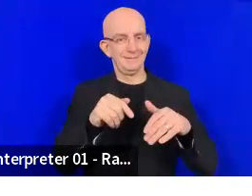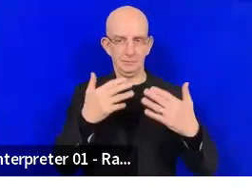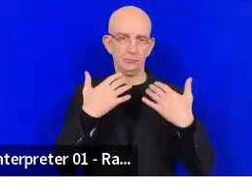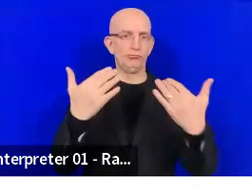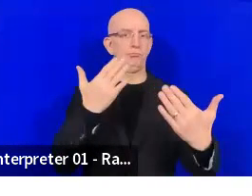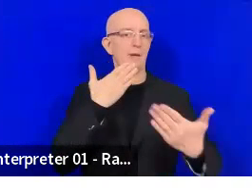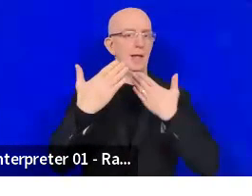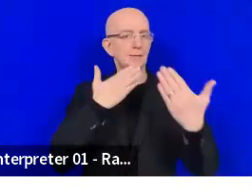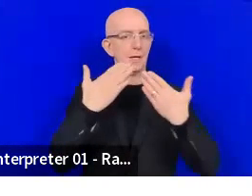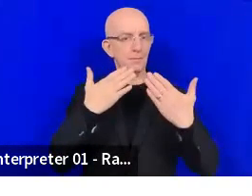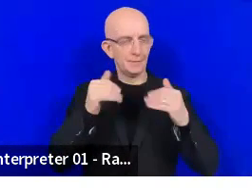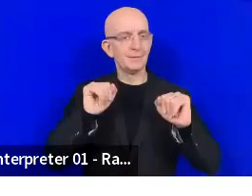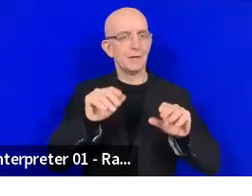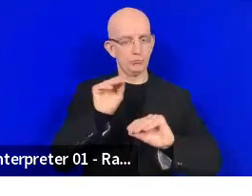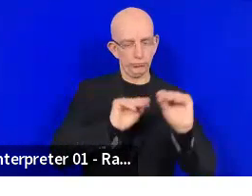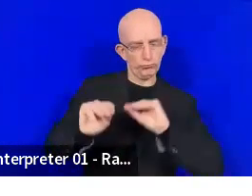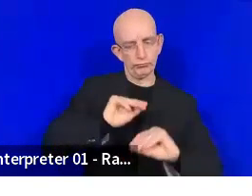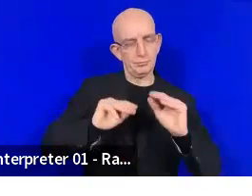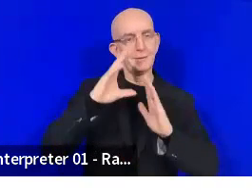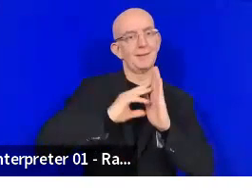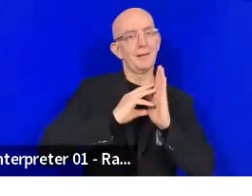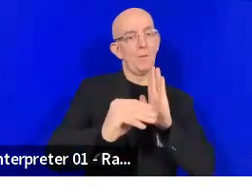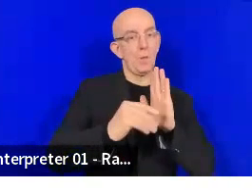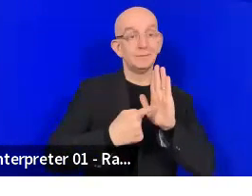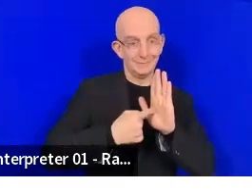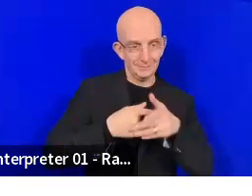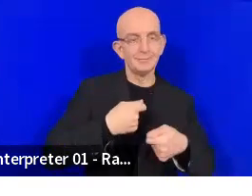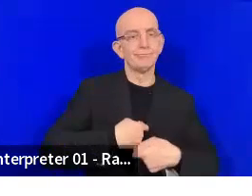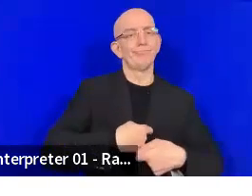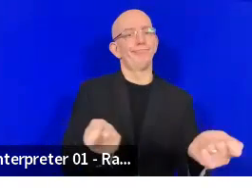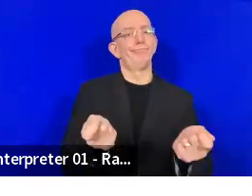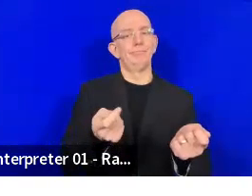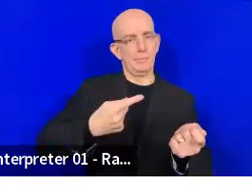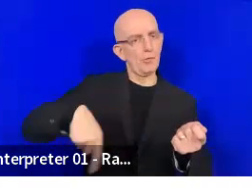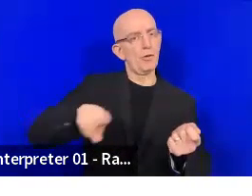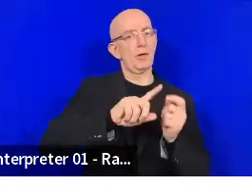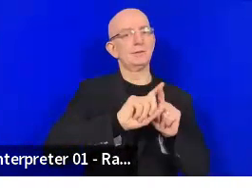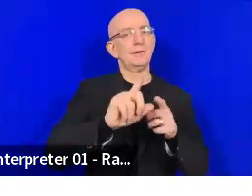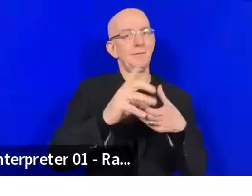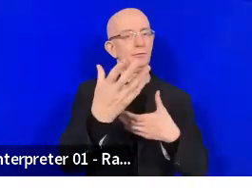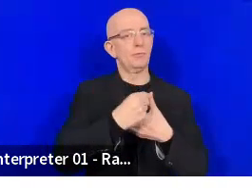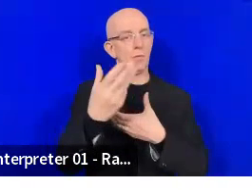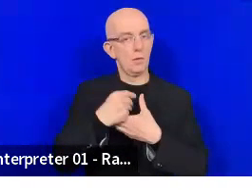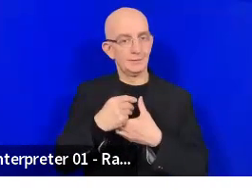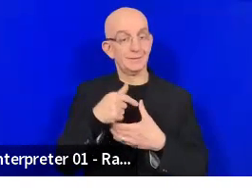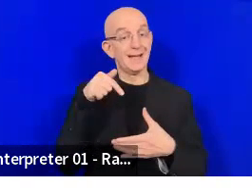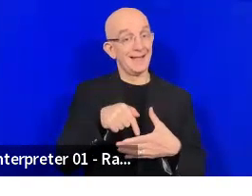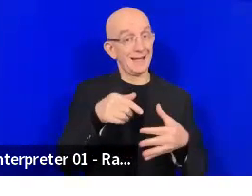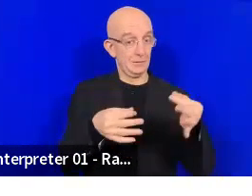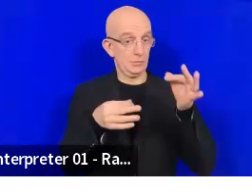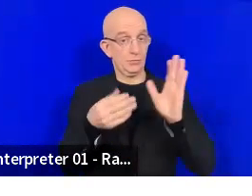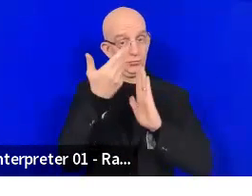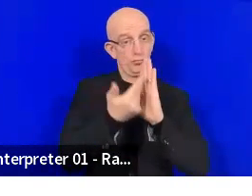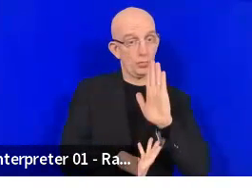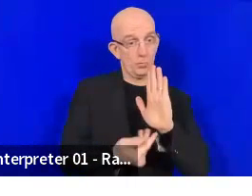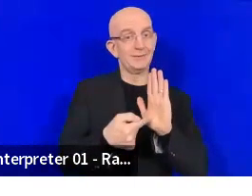And then that document will be one of the key pieces that will go into informing the